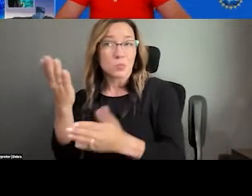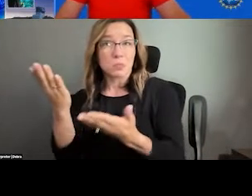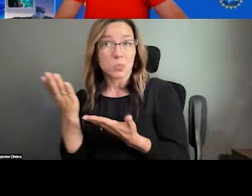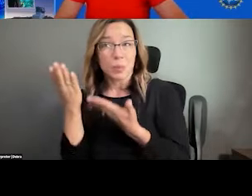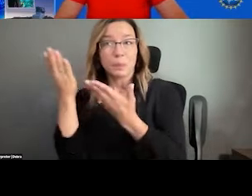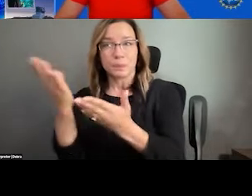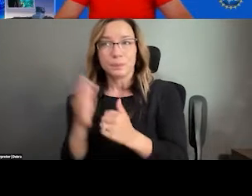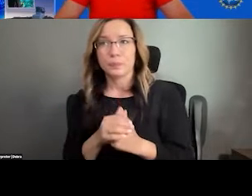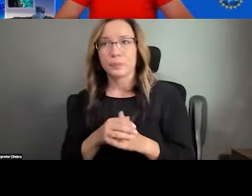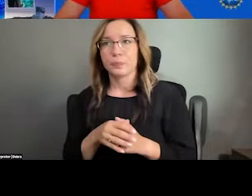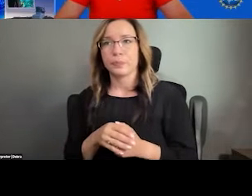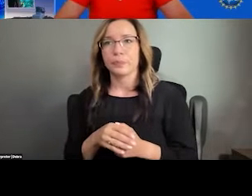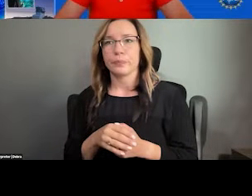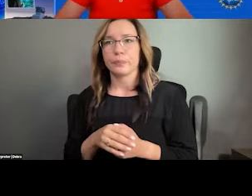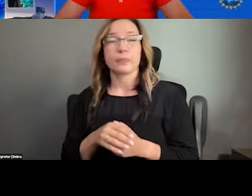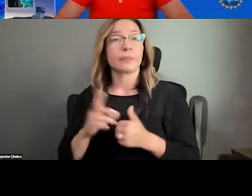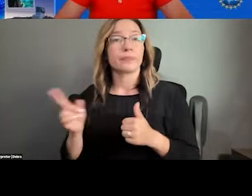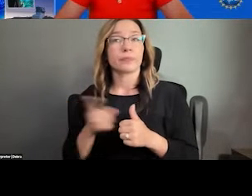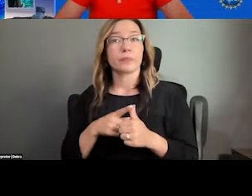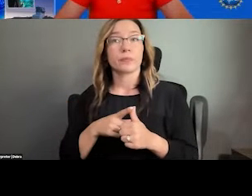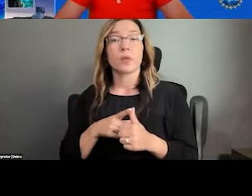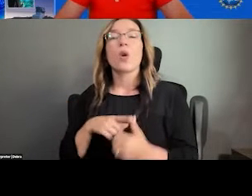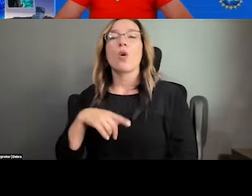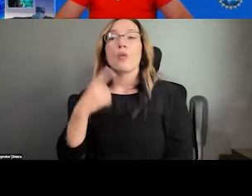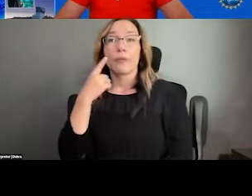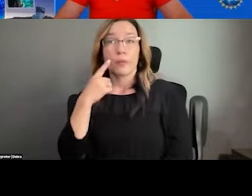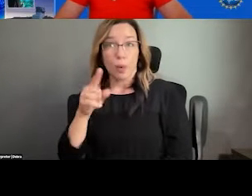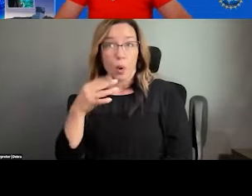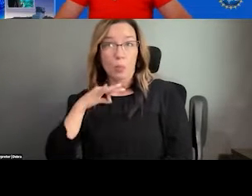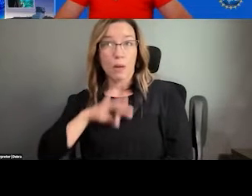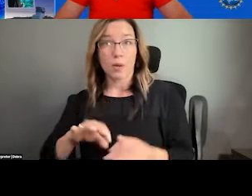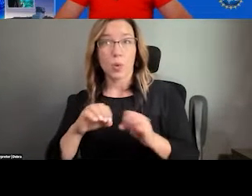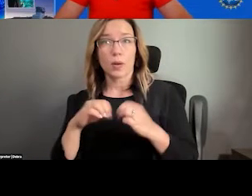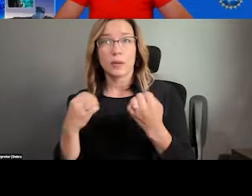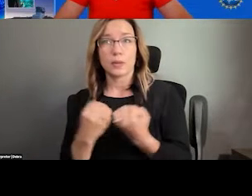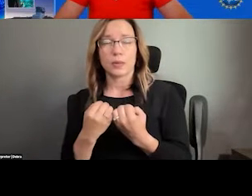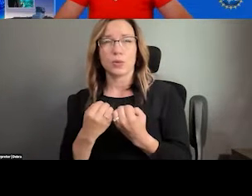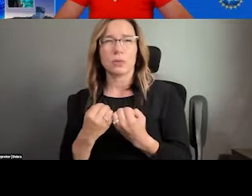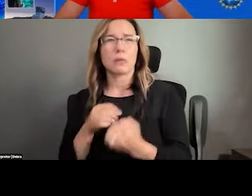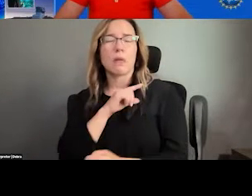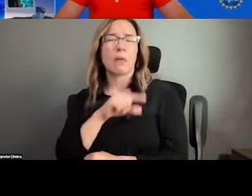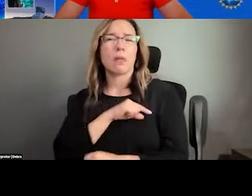The first is for profit organizations. This eligibility language was definitely